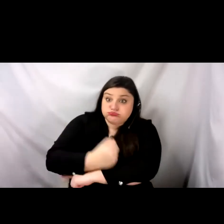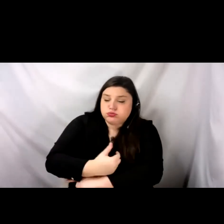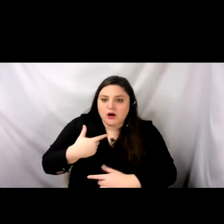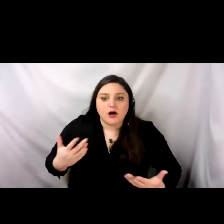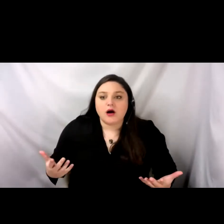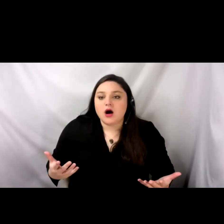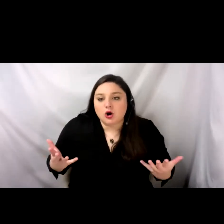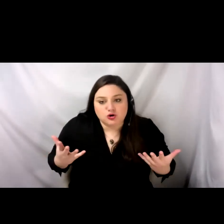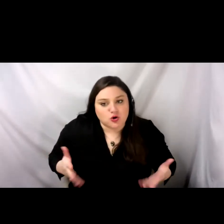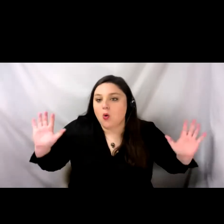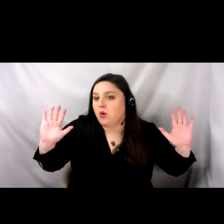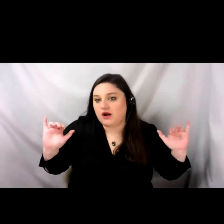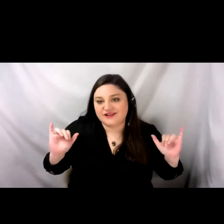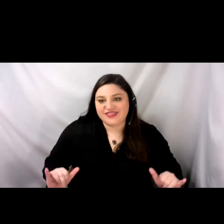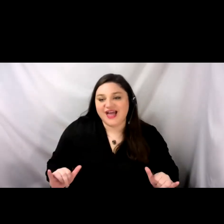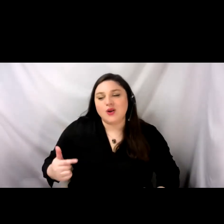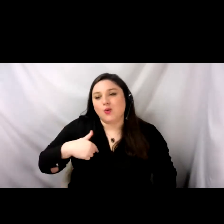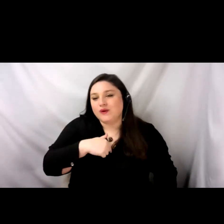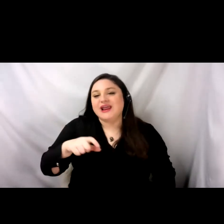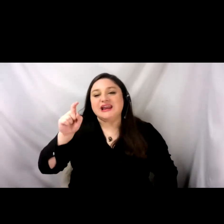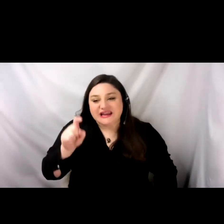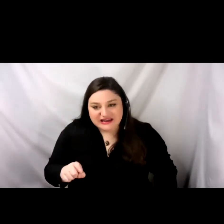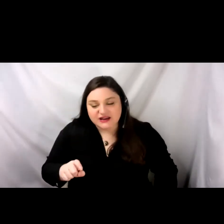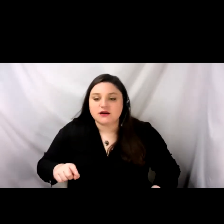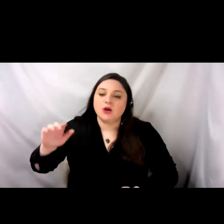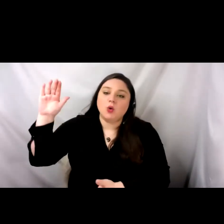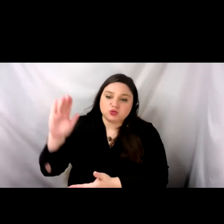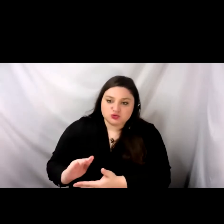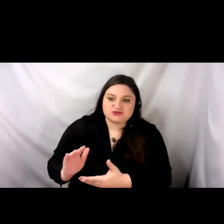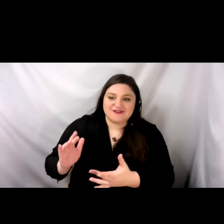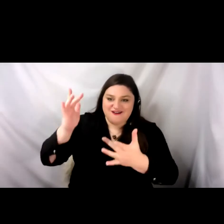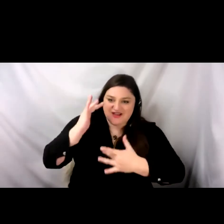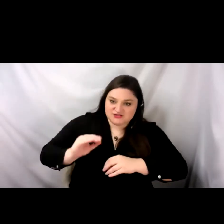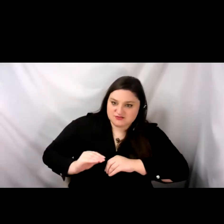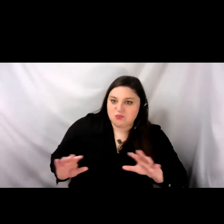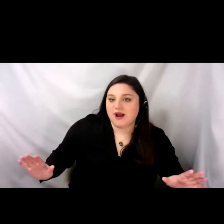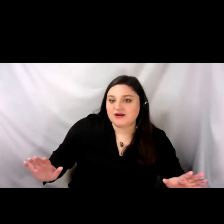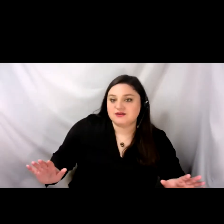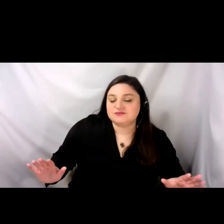the rise of infections we will have to come back and bring back some of the restrictions.